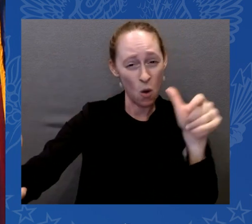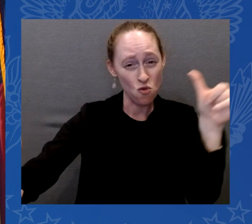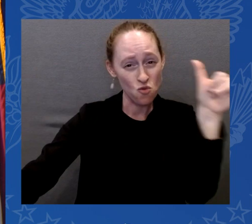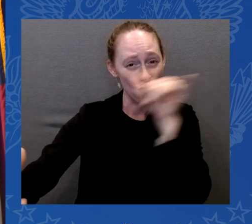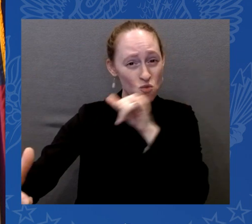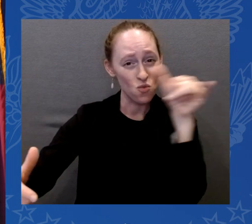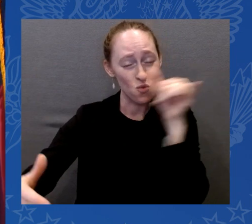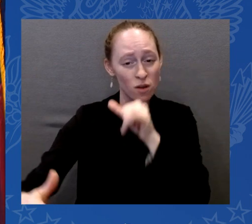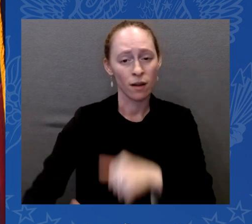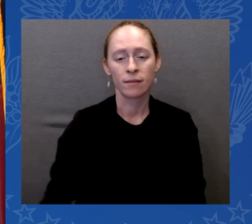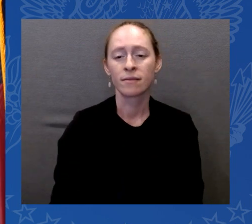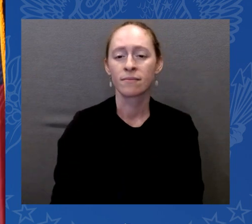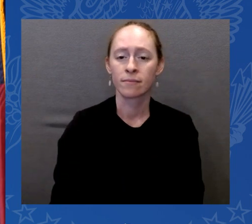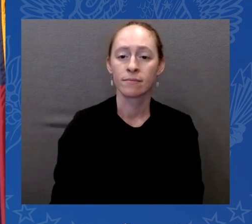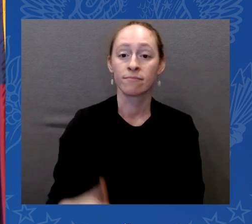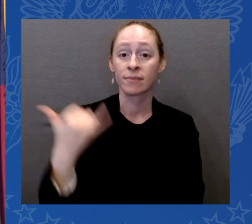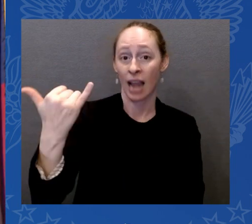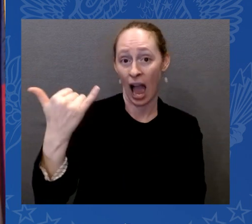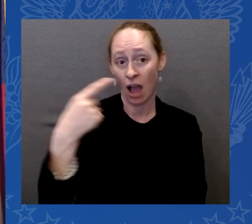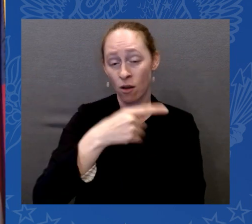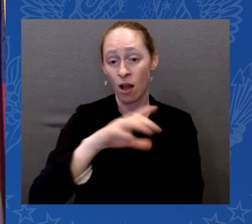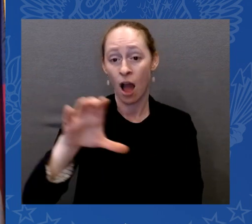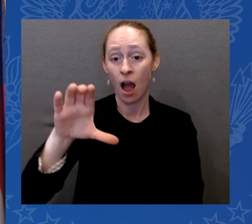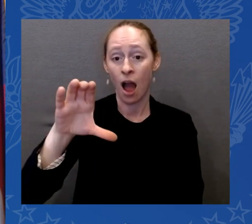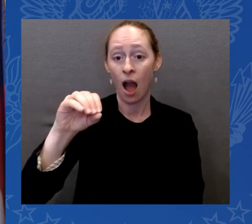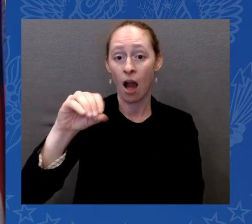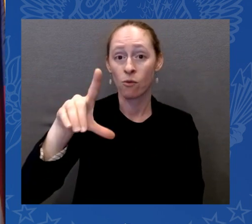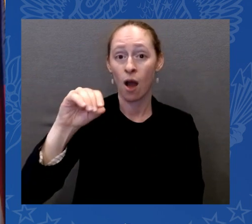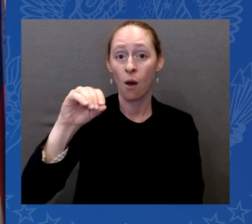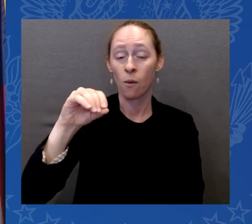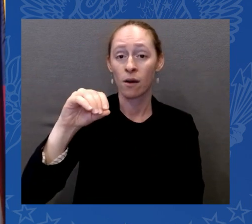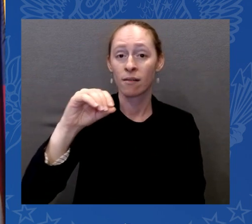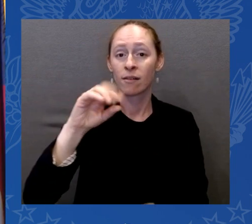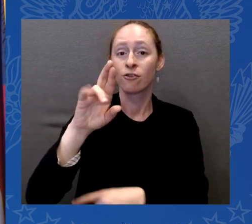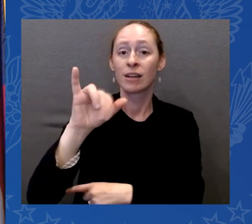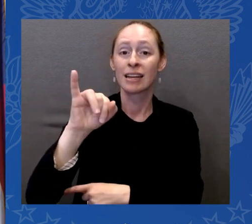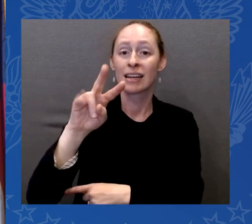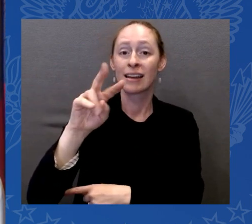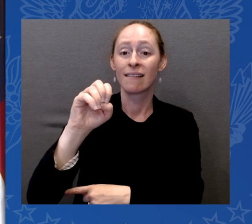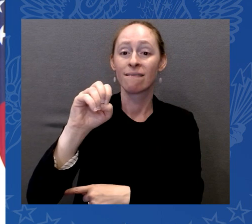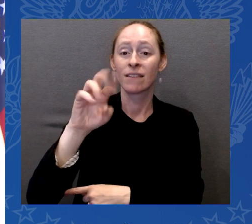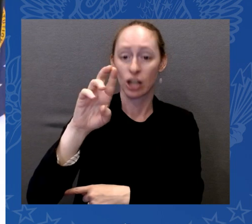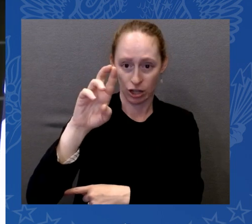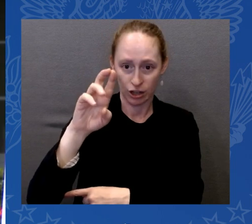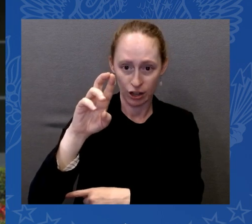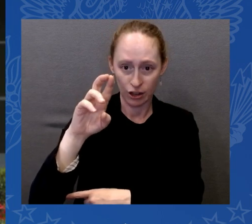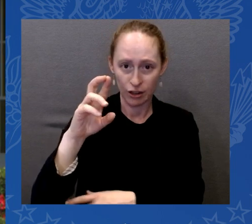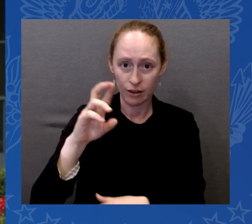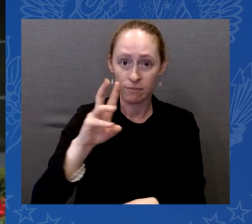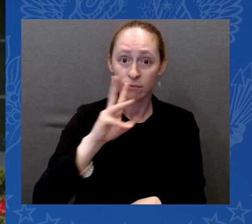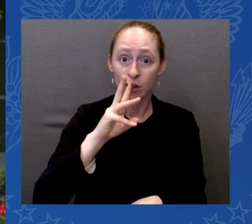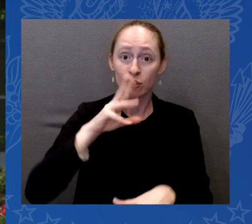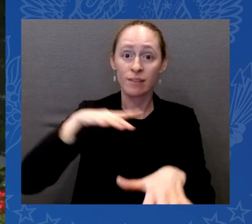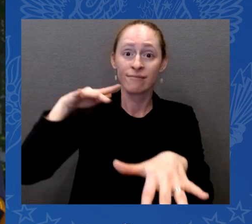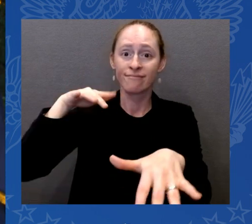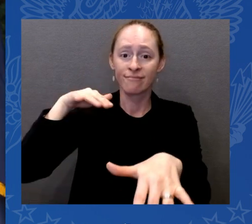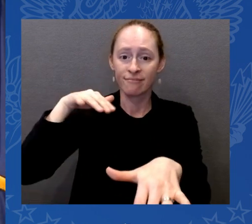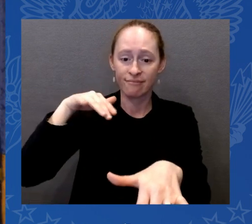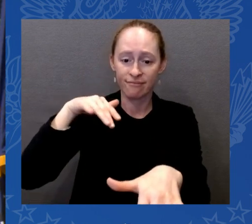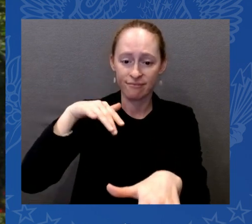So much is happening that nobody can doubt -- nobody can any longer doubt that the climate crisis is real,